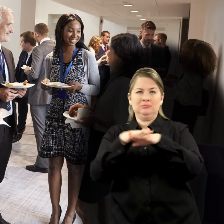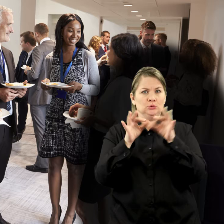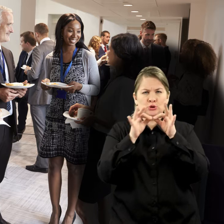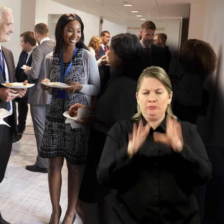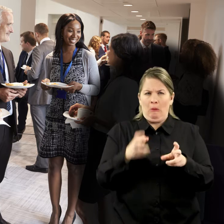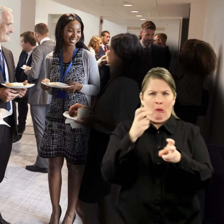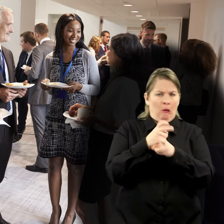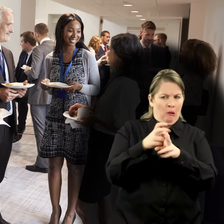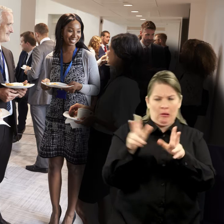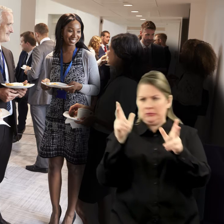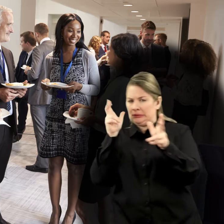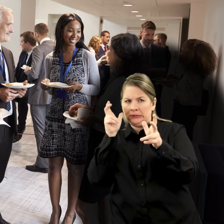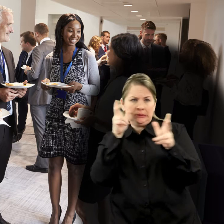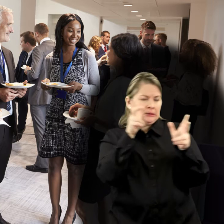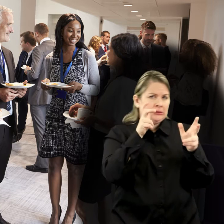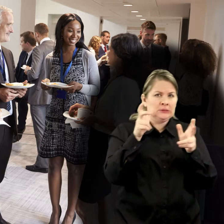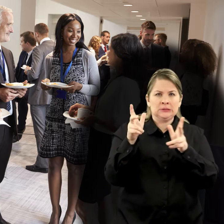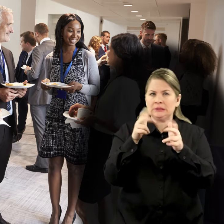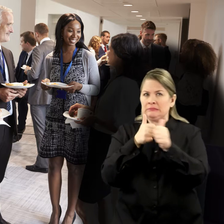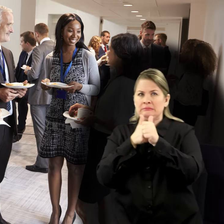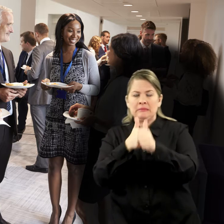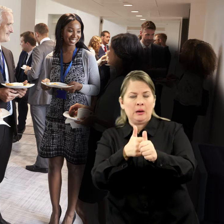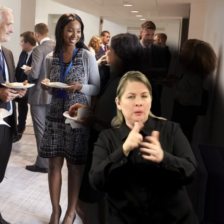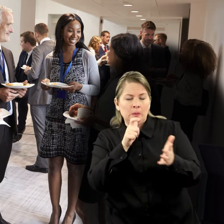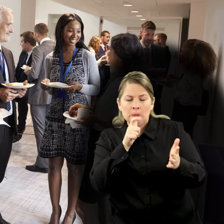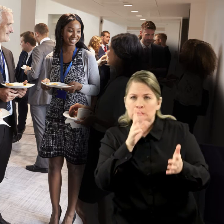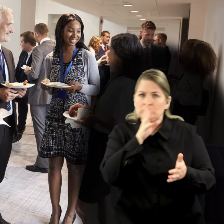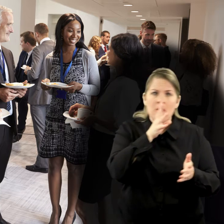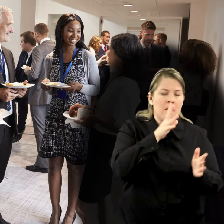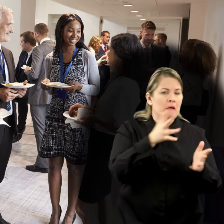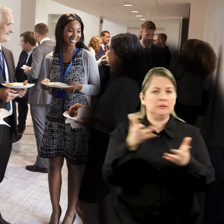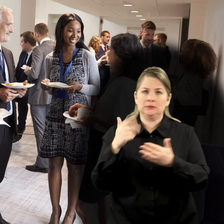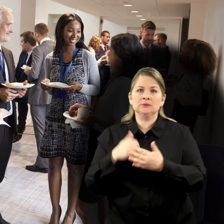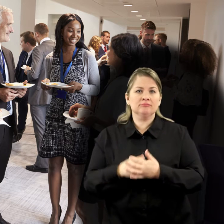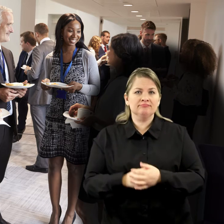where multiple people are likely to be talking at the same time.